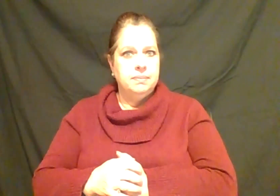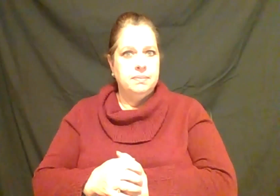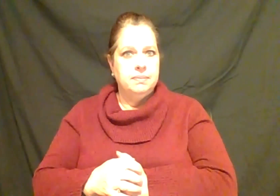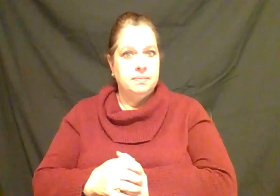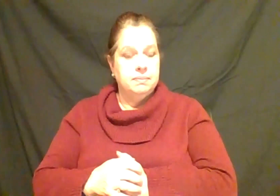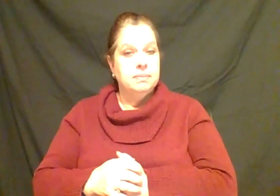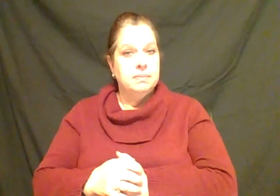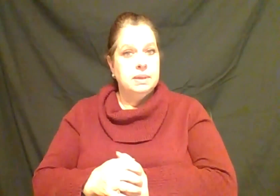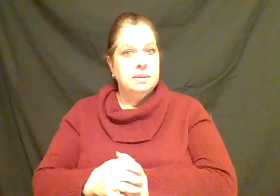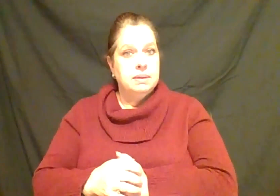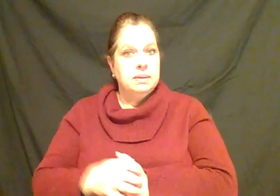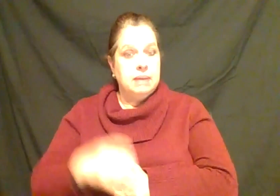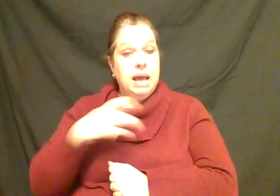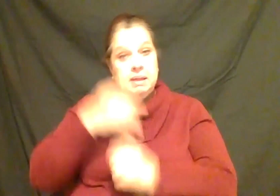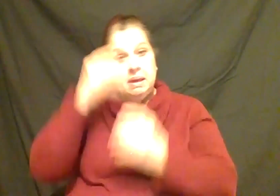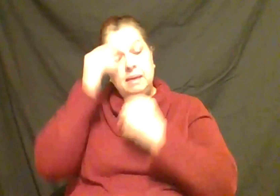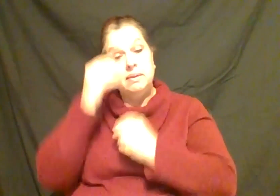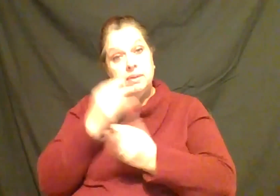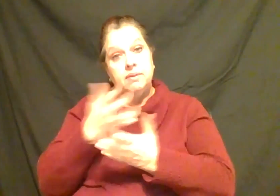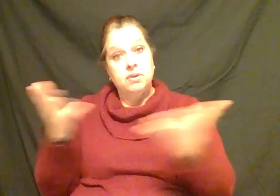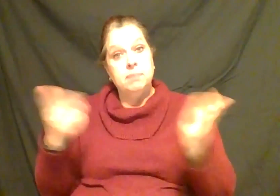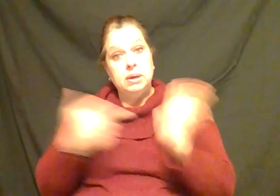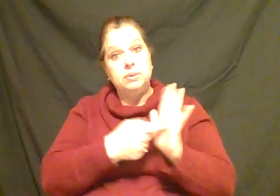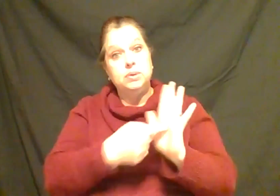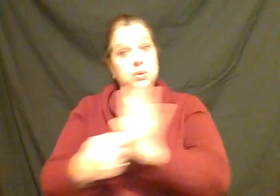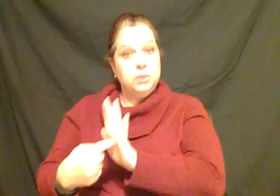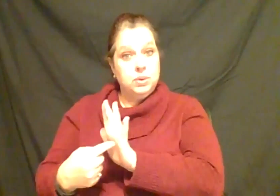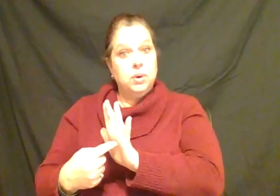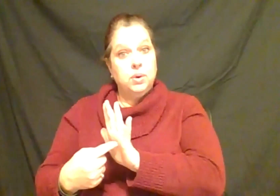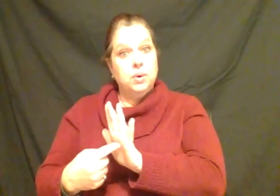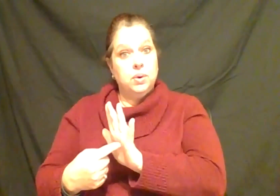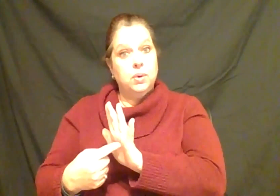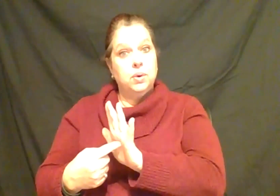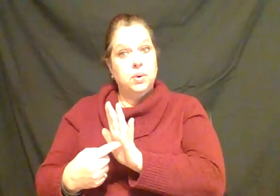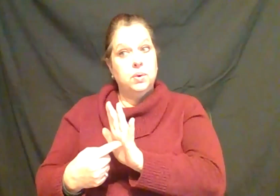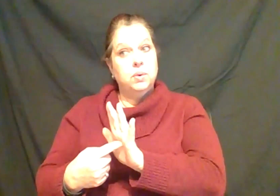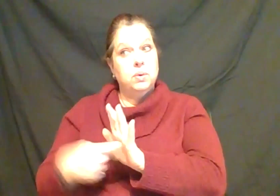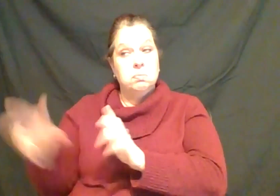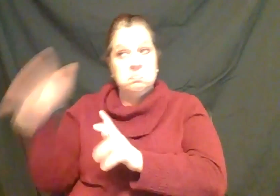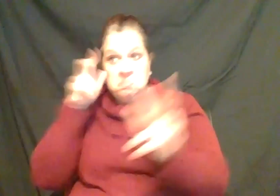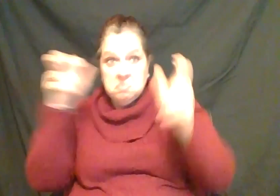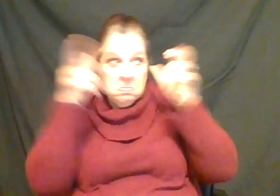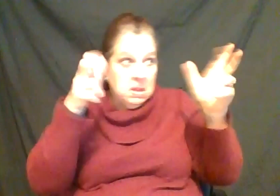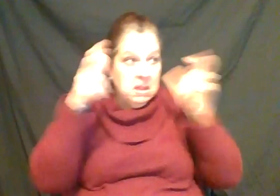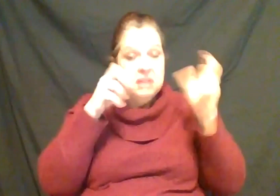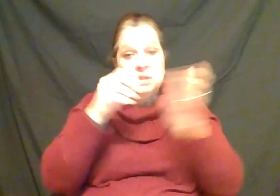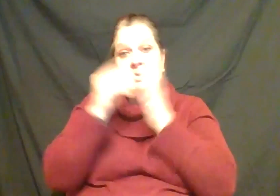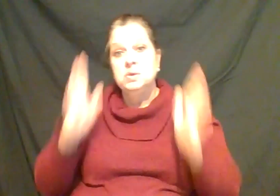and information you're given is um you know the feedback was taken um to move this forward to